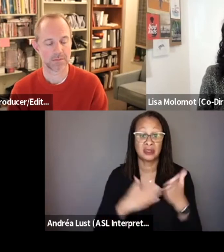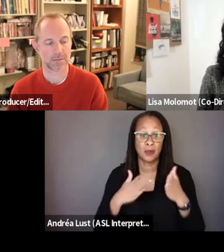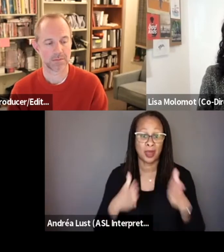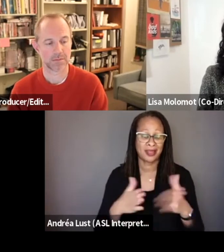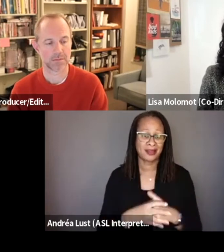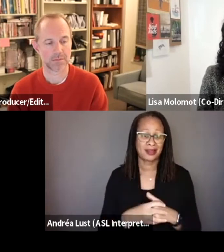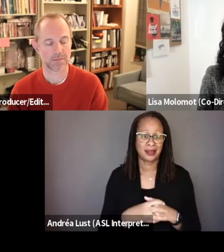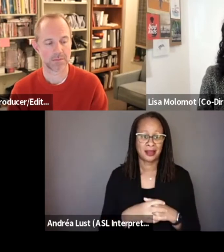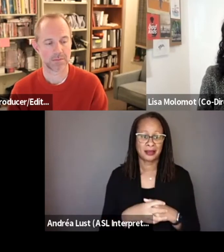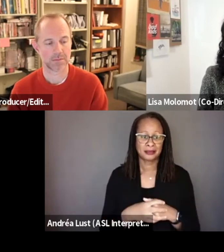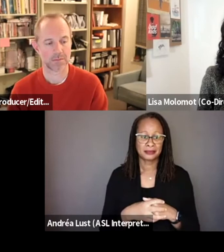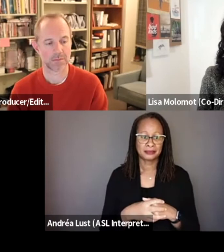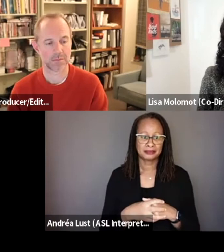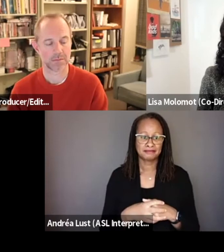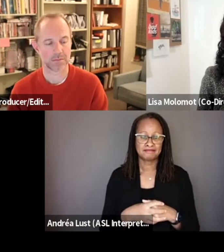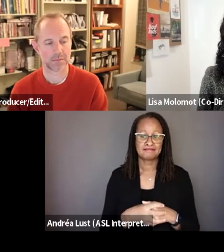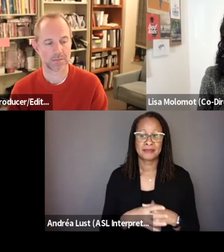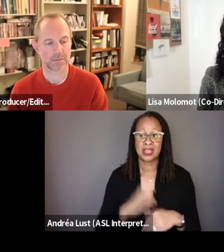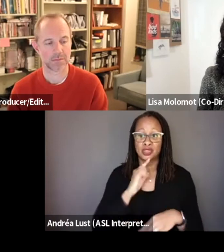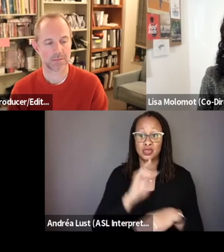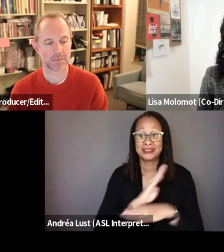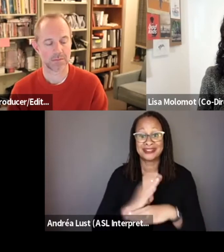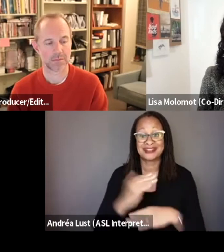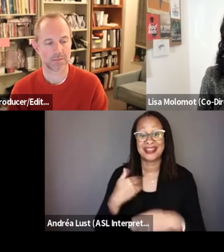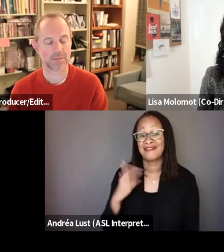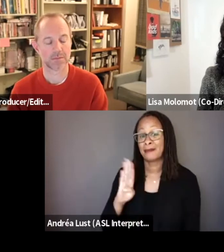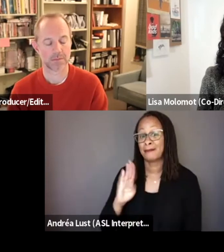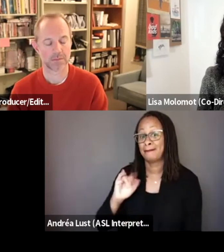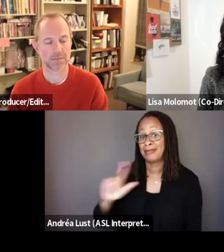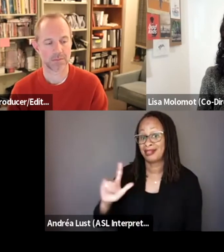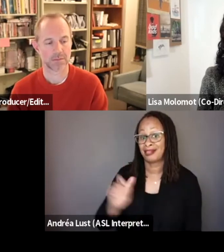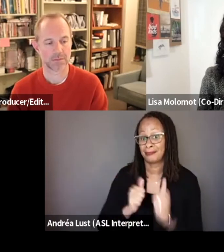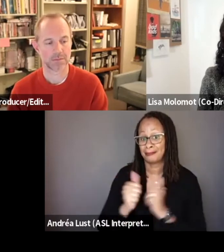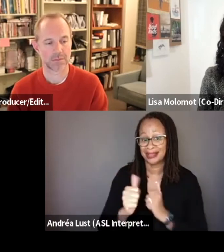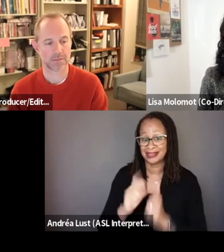So there was actually a bill that was passed in December of 2020.